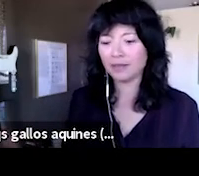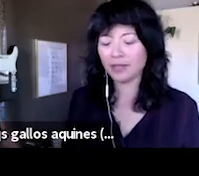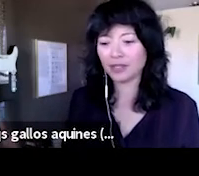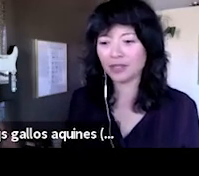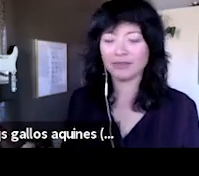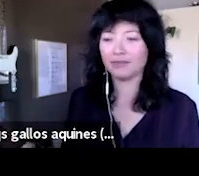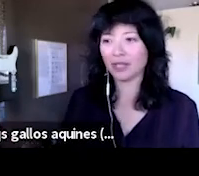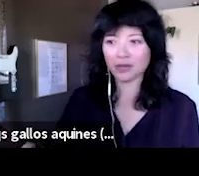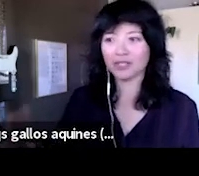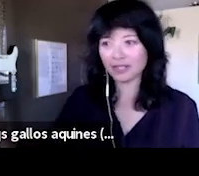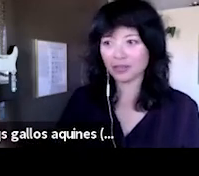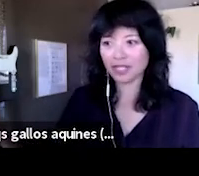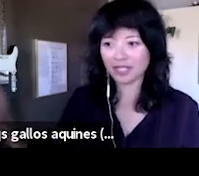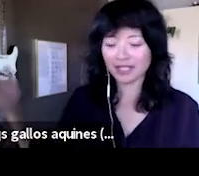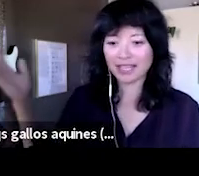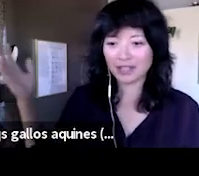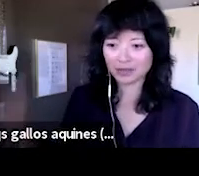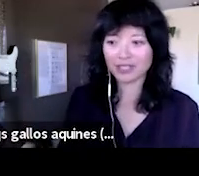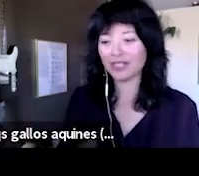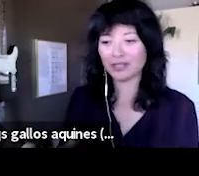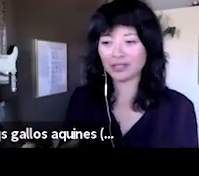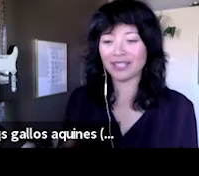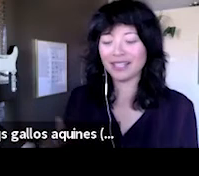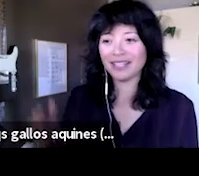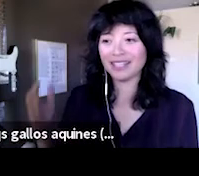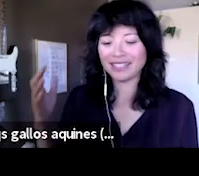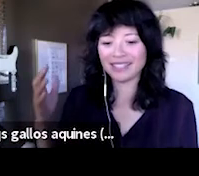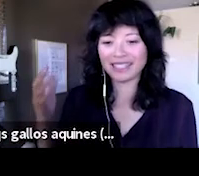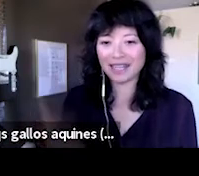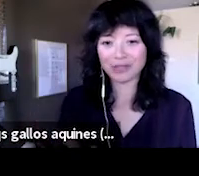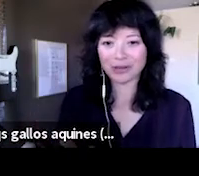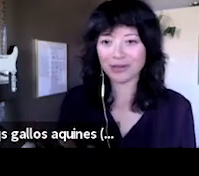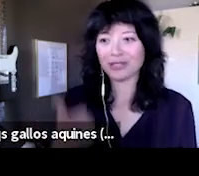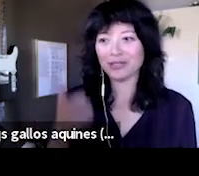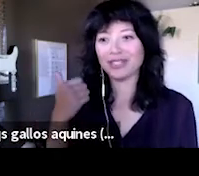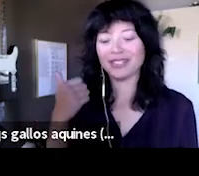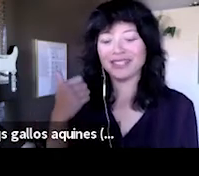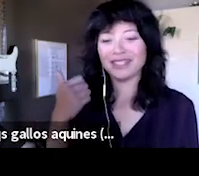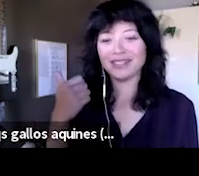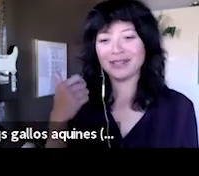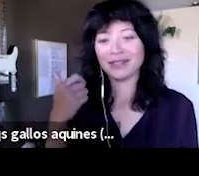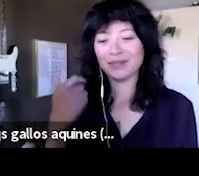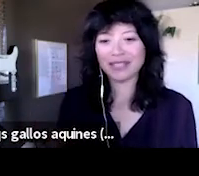including like hosting a screening, including, including the game show, including Black-led